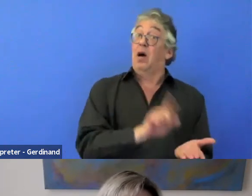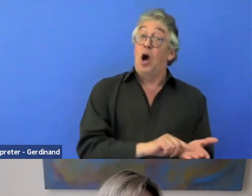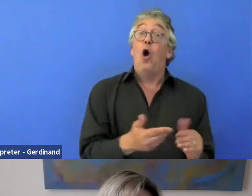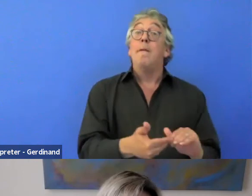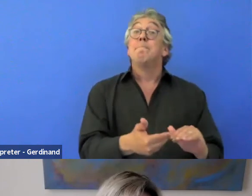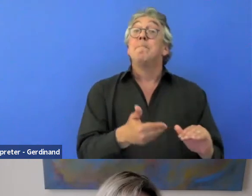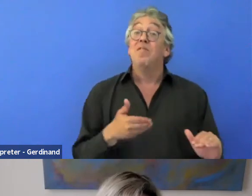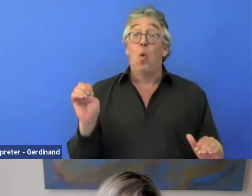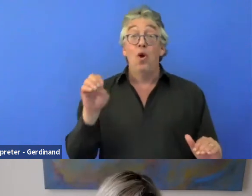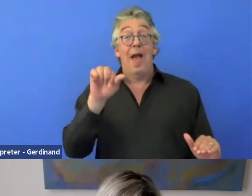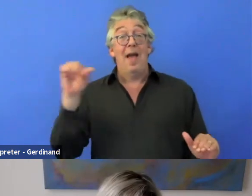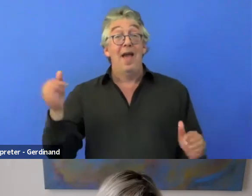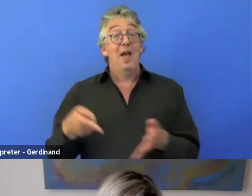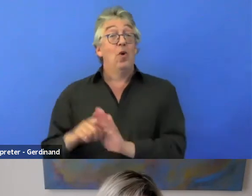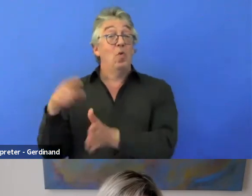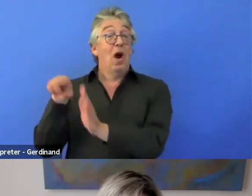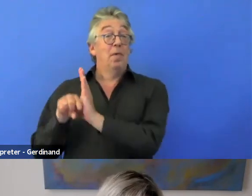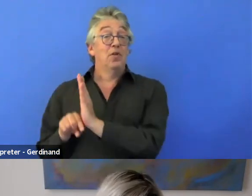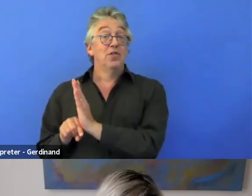and so, they need to be revised in that sense.